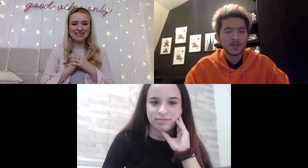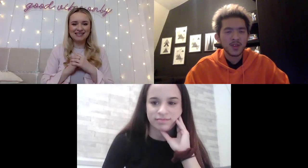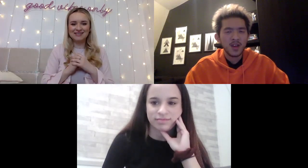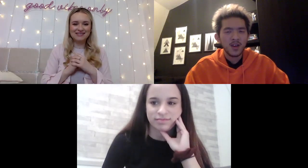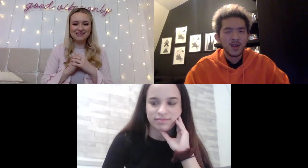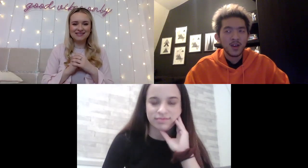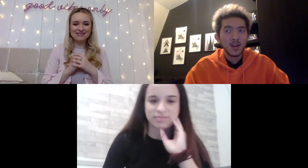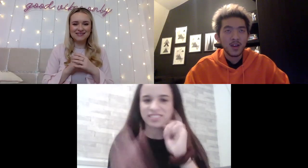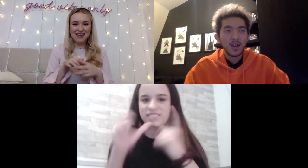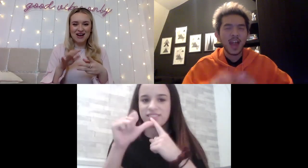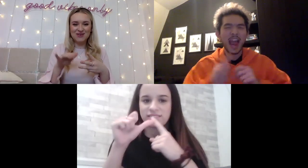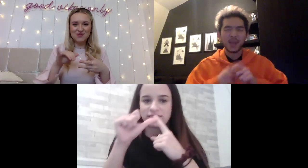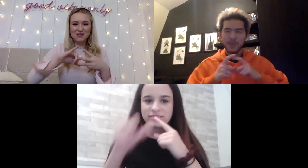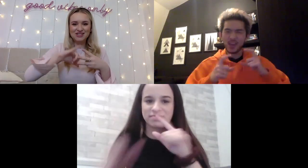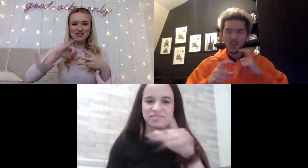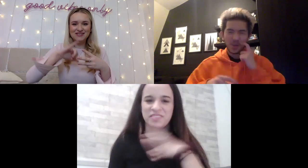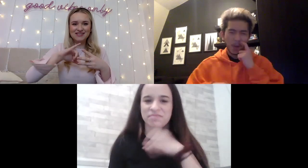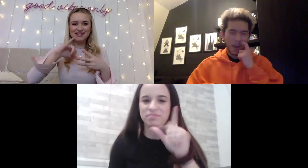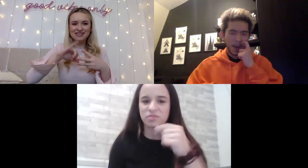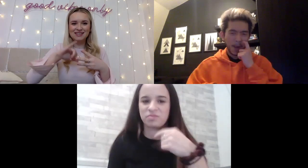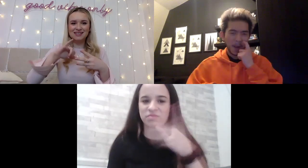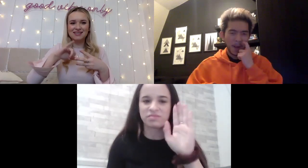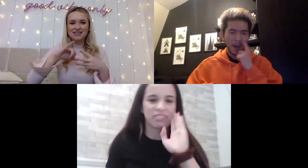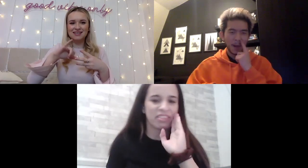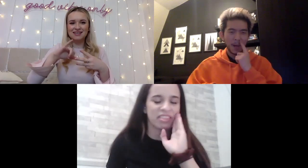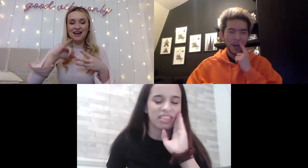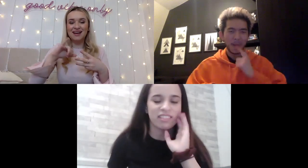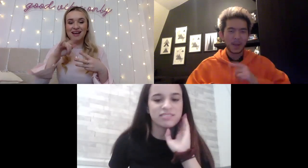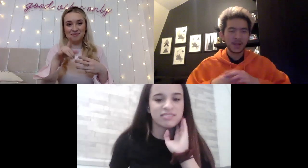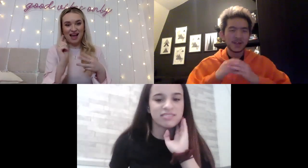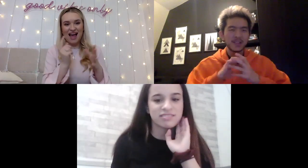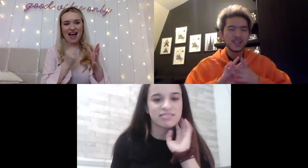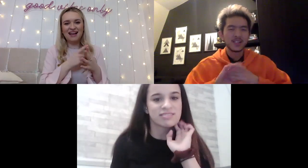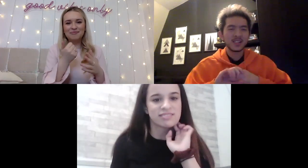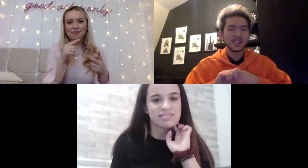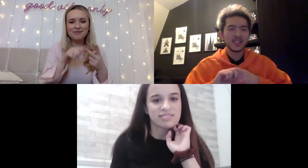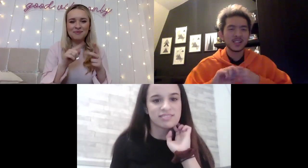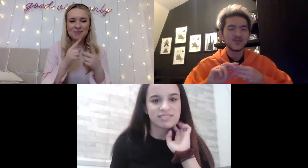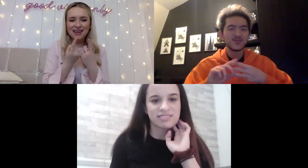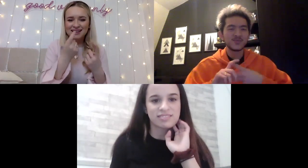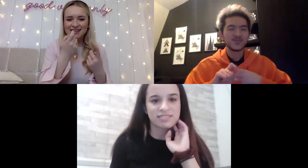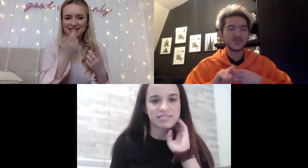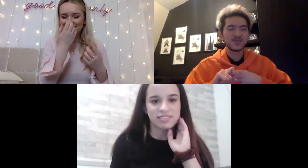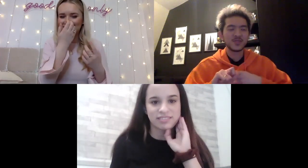Jem: I pick prawns, I don't even like prawns Jas: You pick 'A'? Okay, Benny?